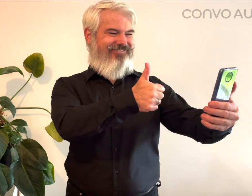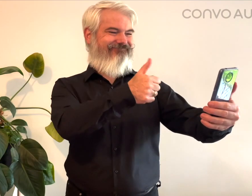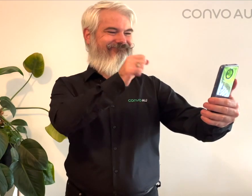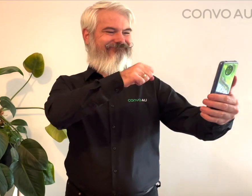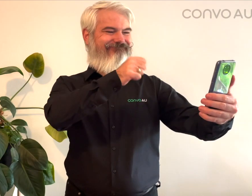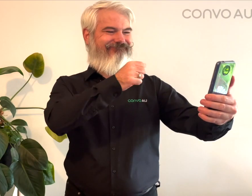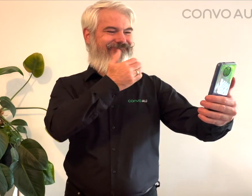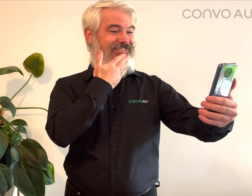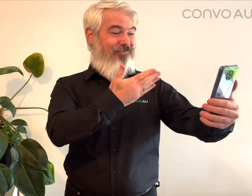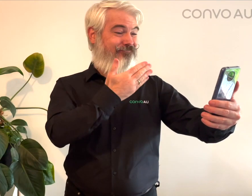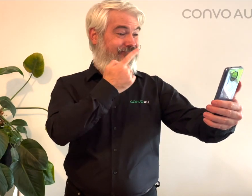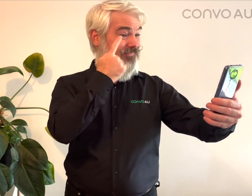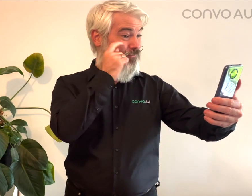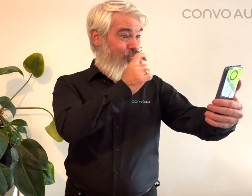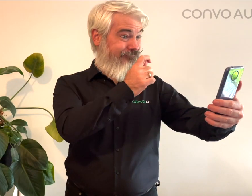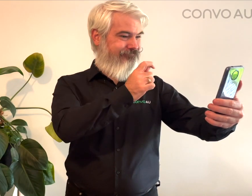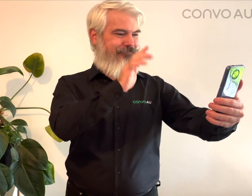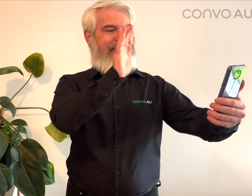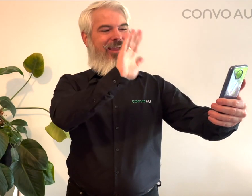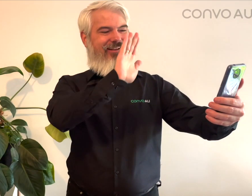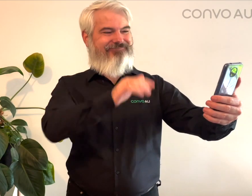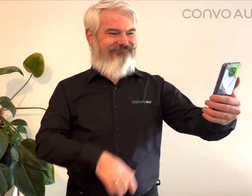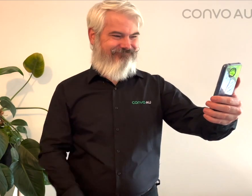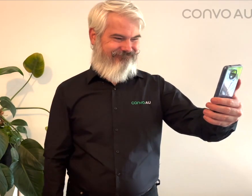Yep, great. Thank you. See you soon, bye.